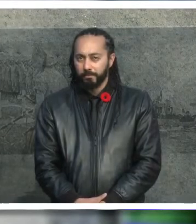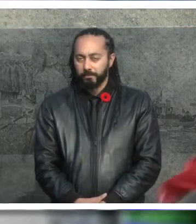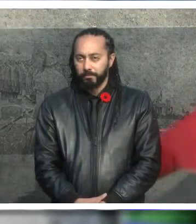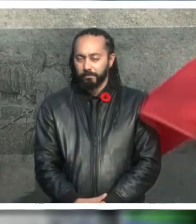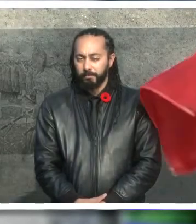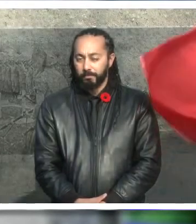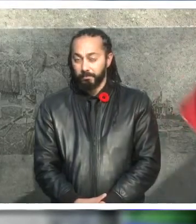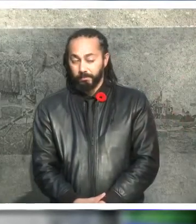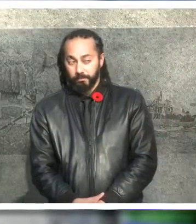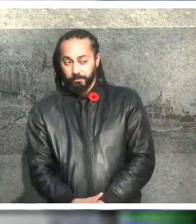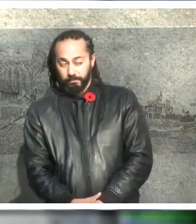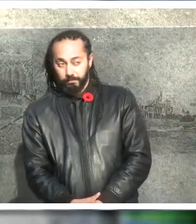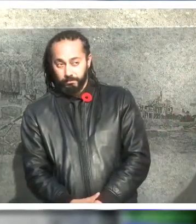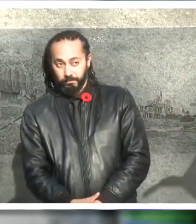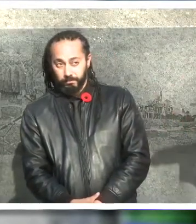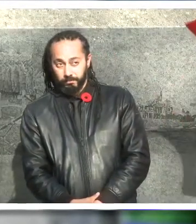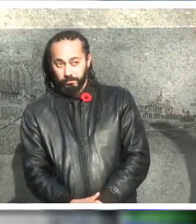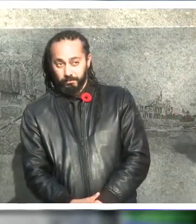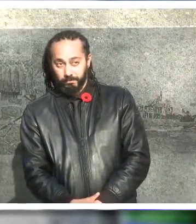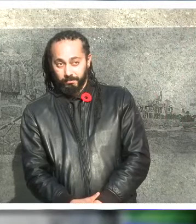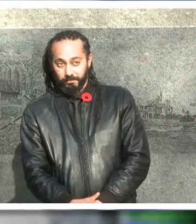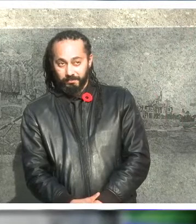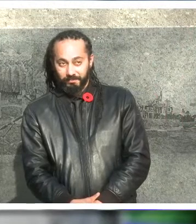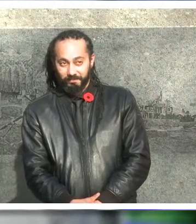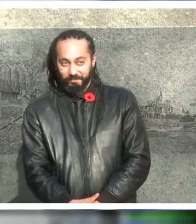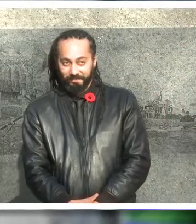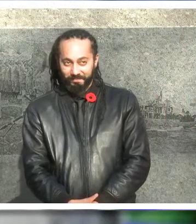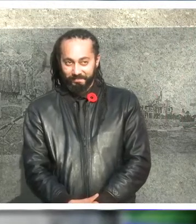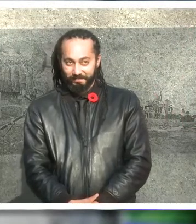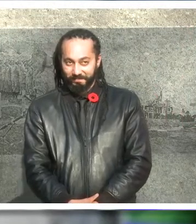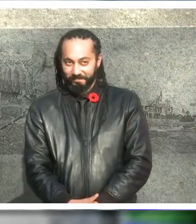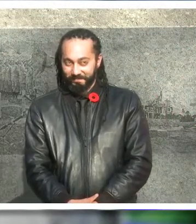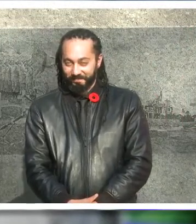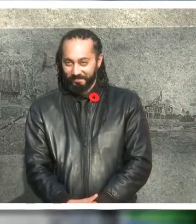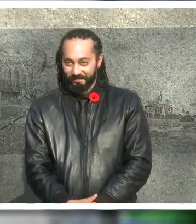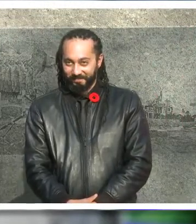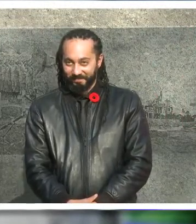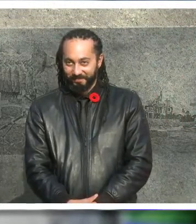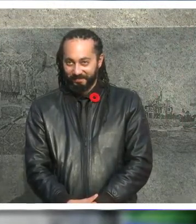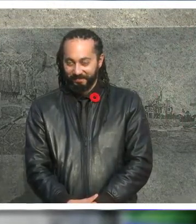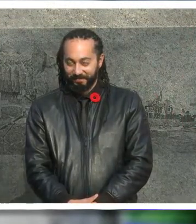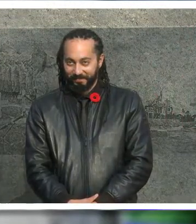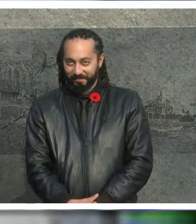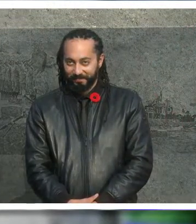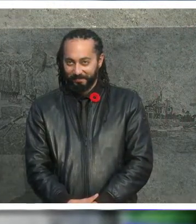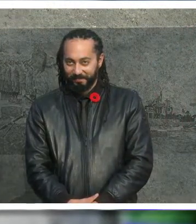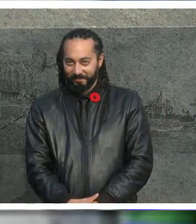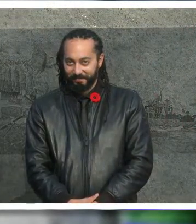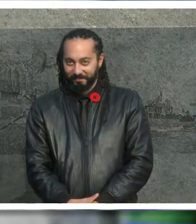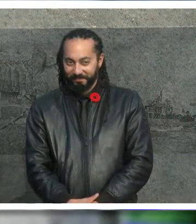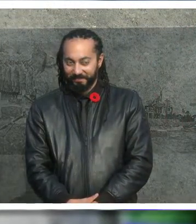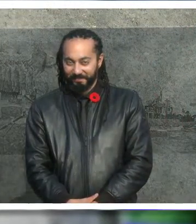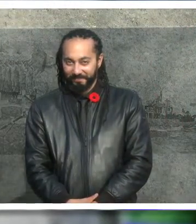The torch be yours to hold it hi, if ye break faith